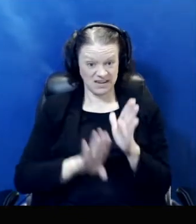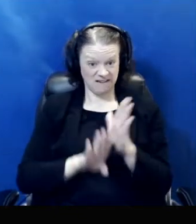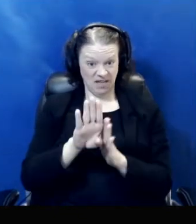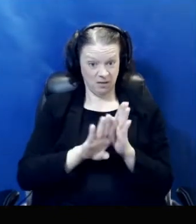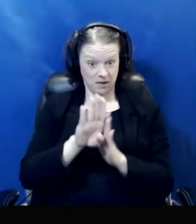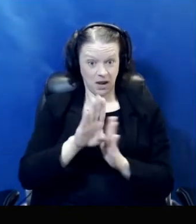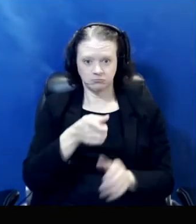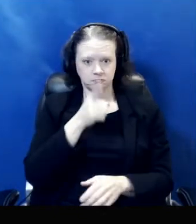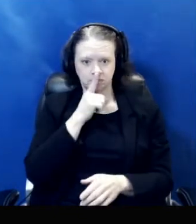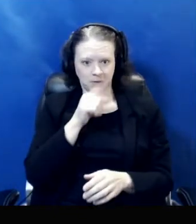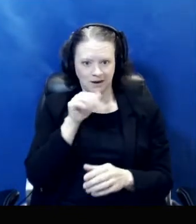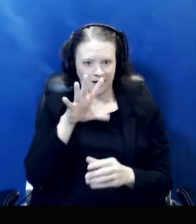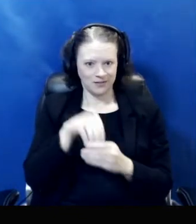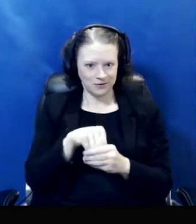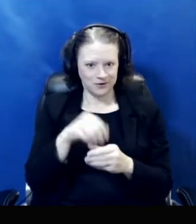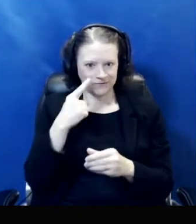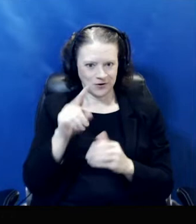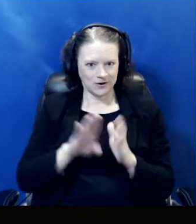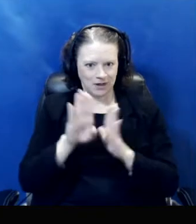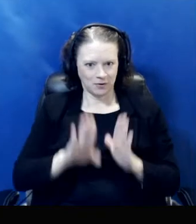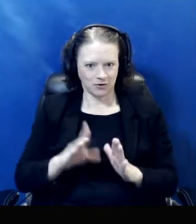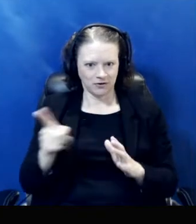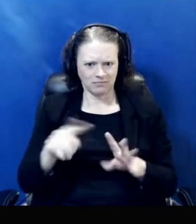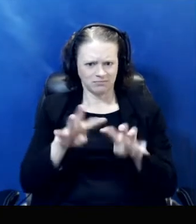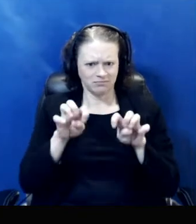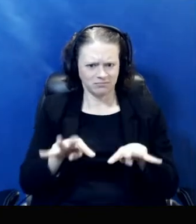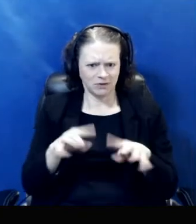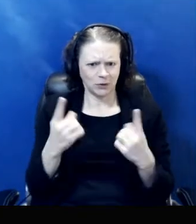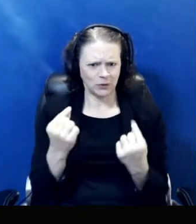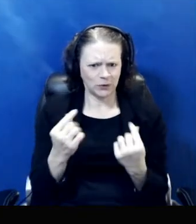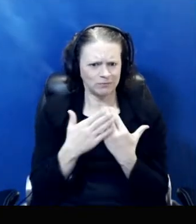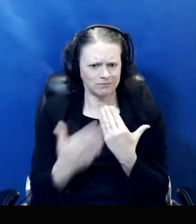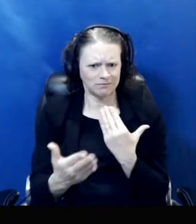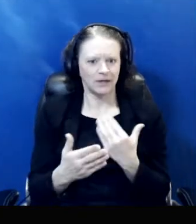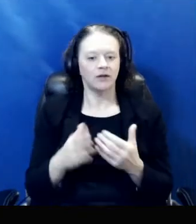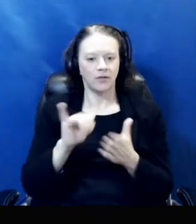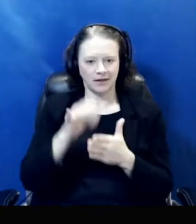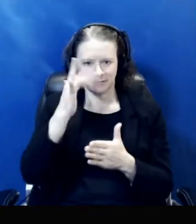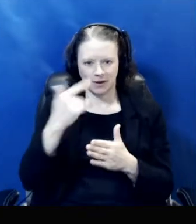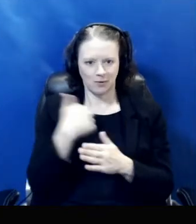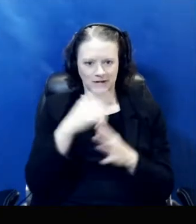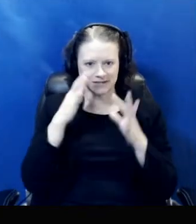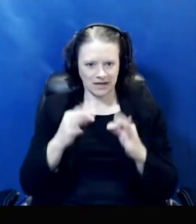and that's why we decided to release it. Of course, once it got out there,